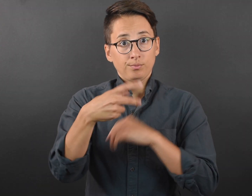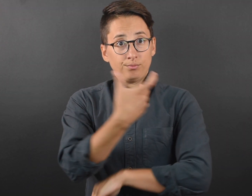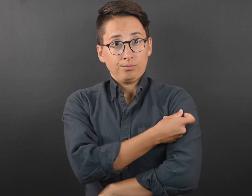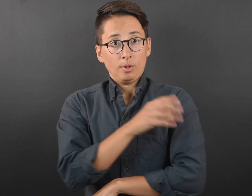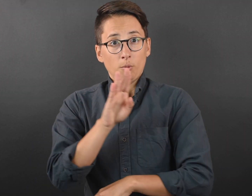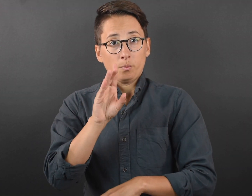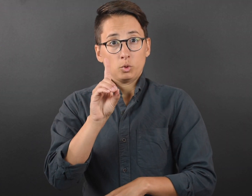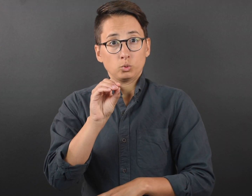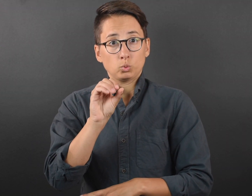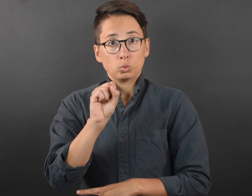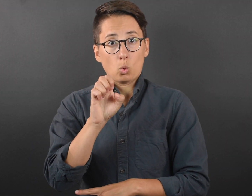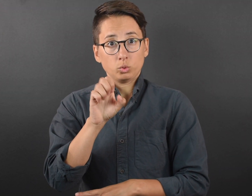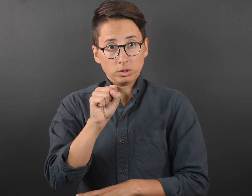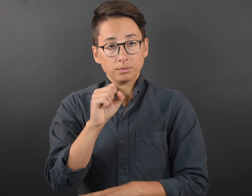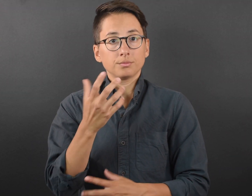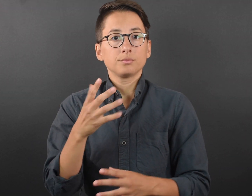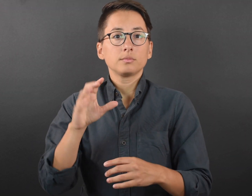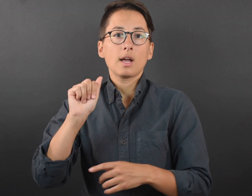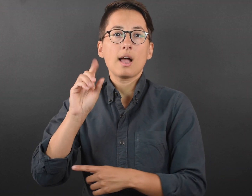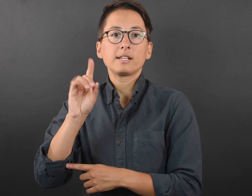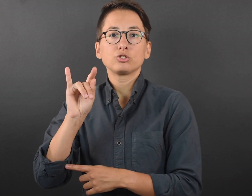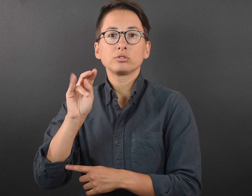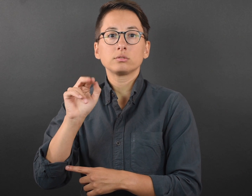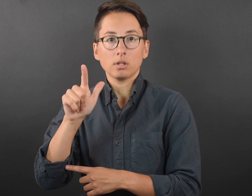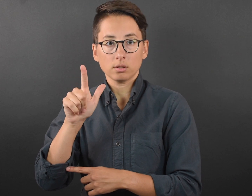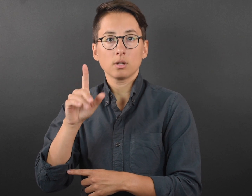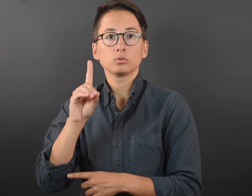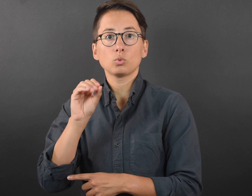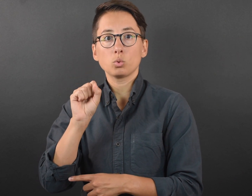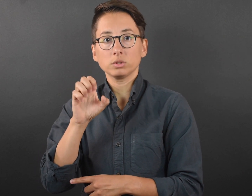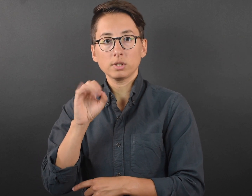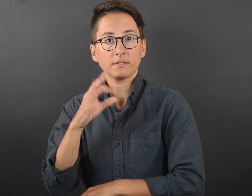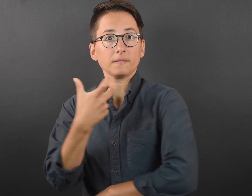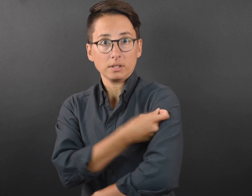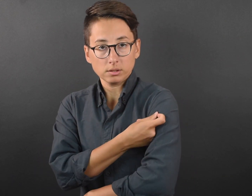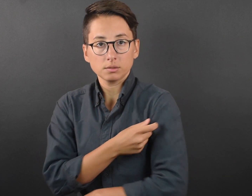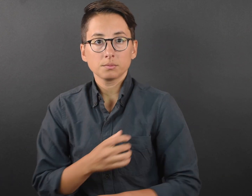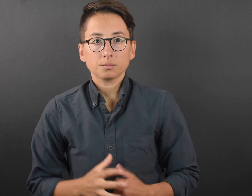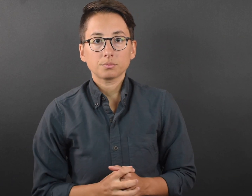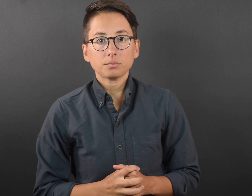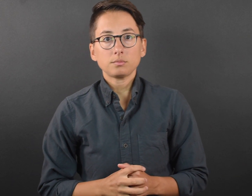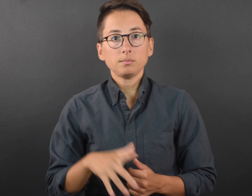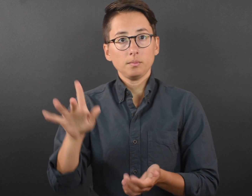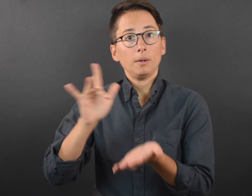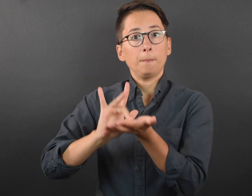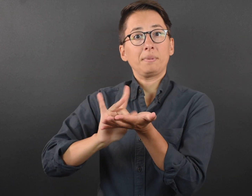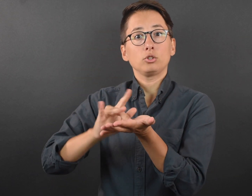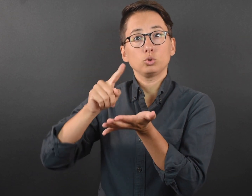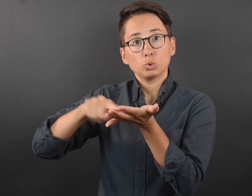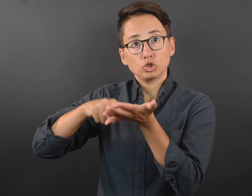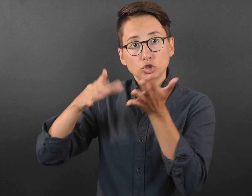Booster doses/additional doses of vaccine